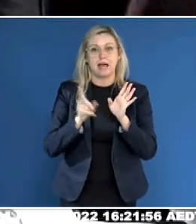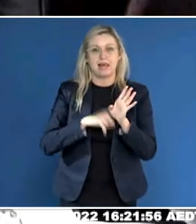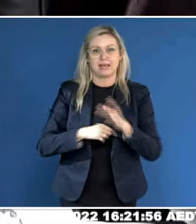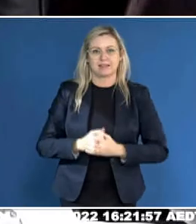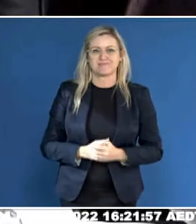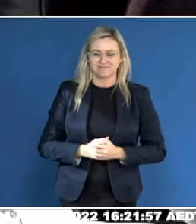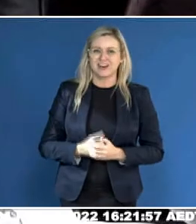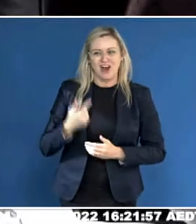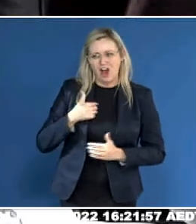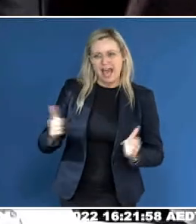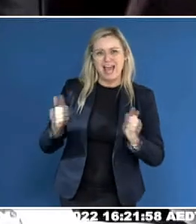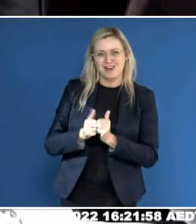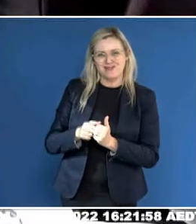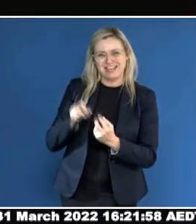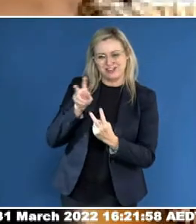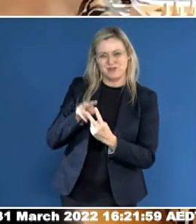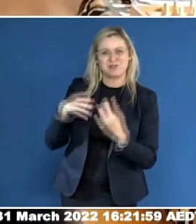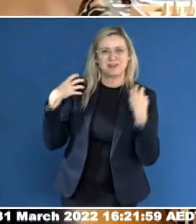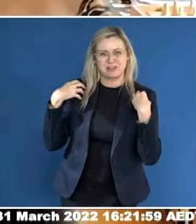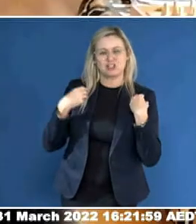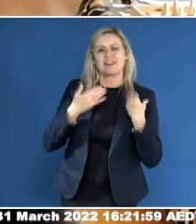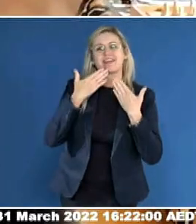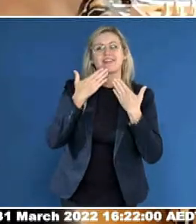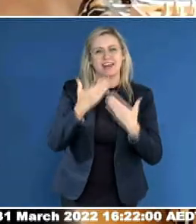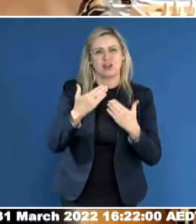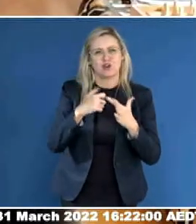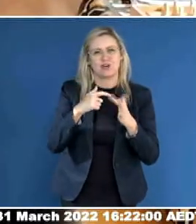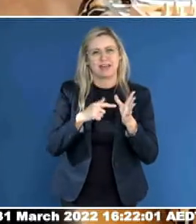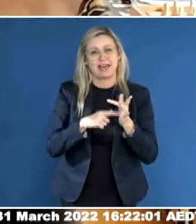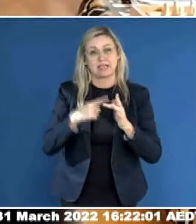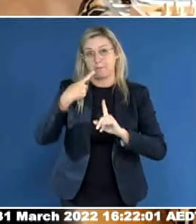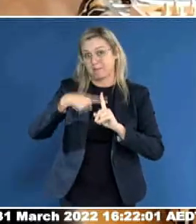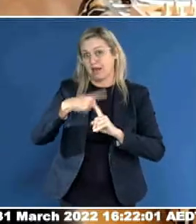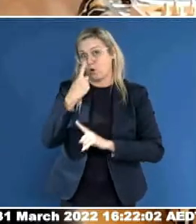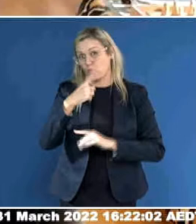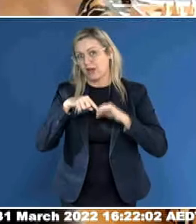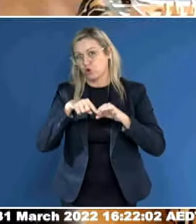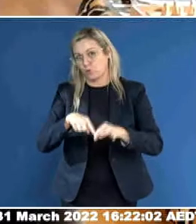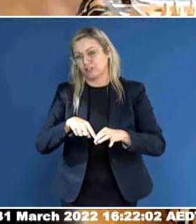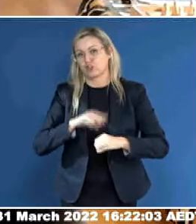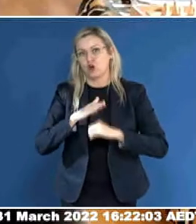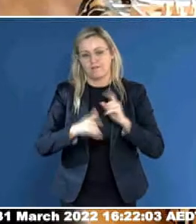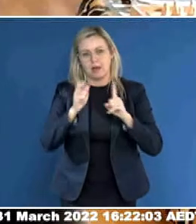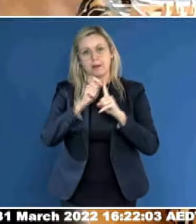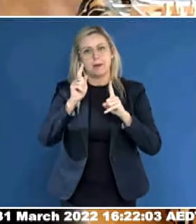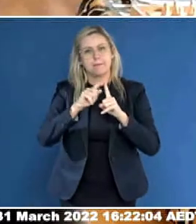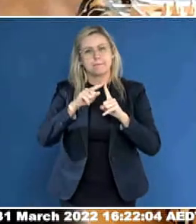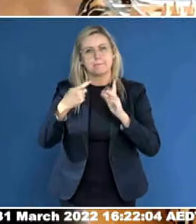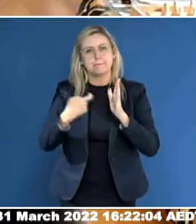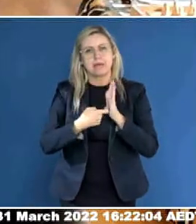to Katie and Nikita and ask a quick question about the peer support and how incredibly